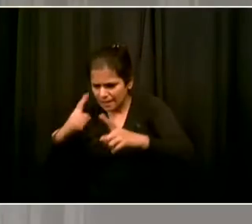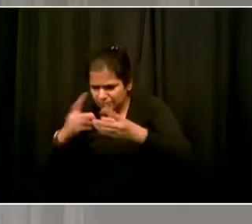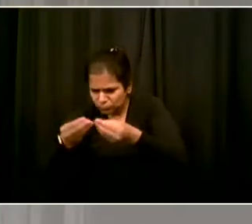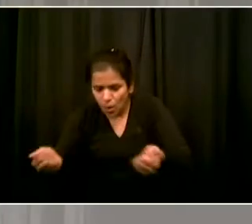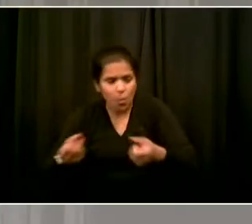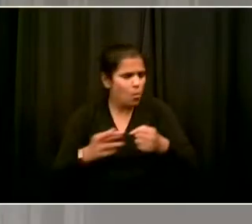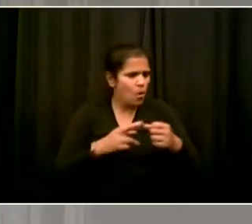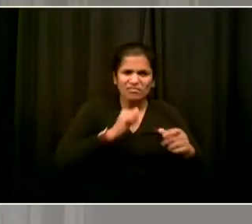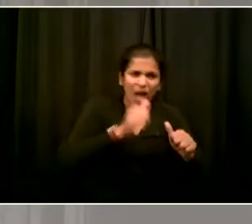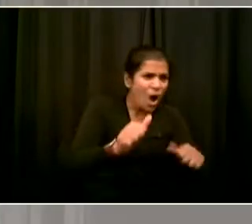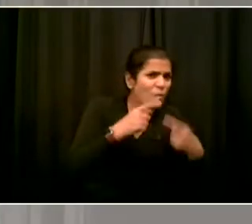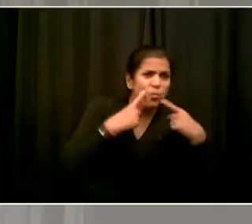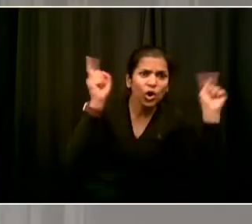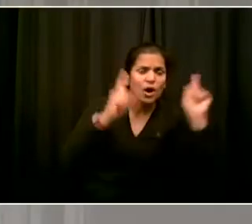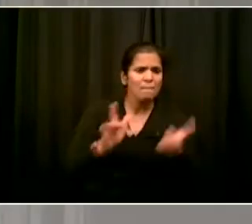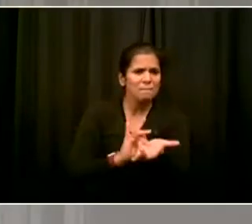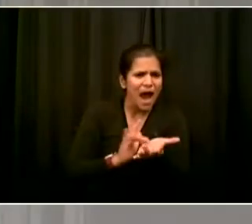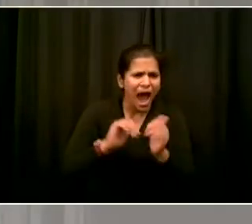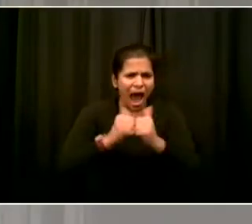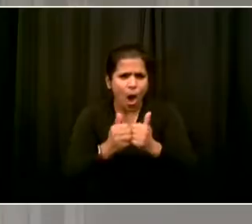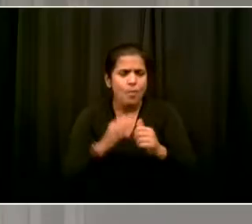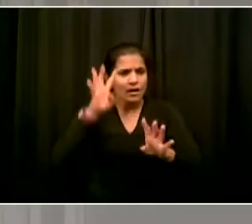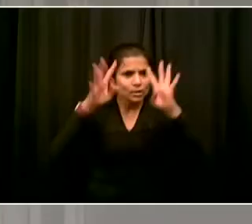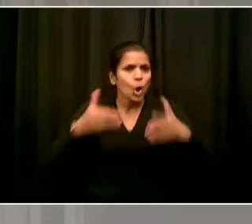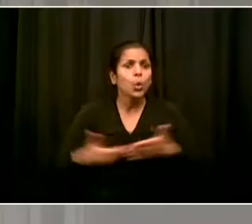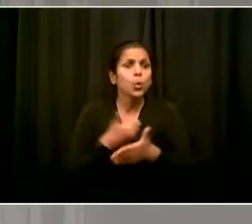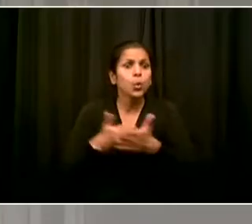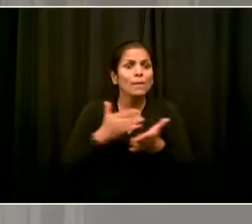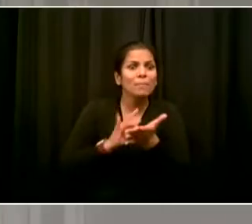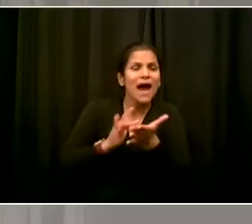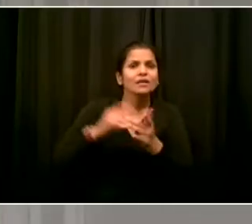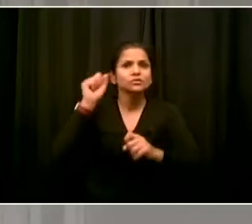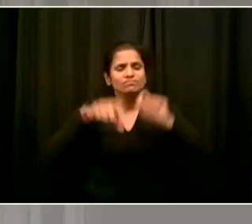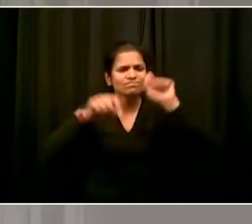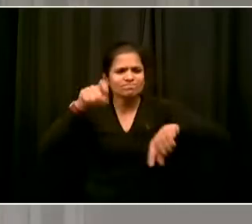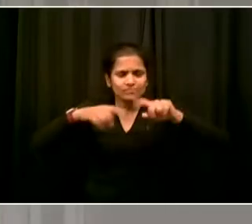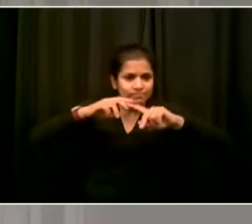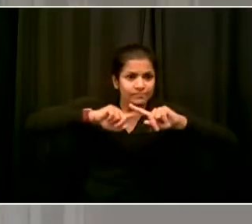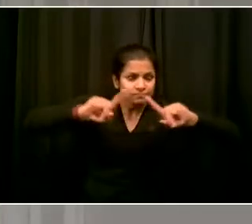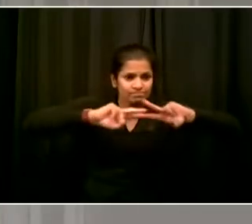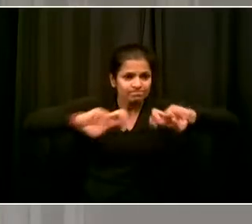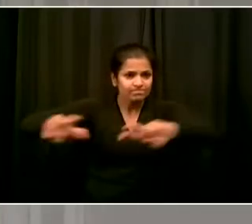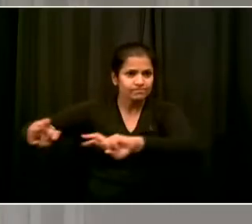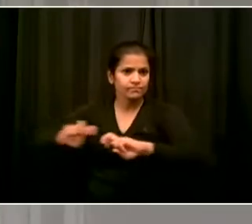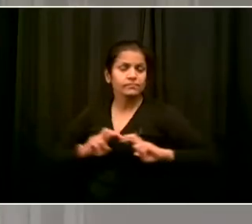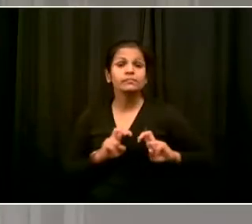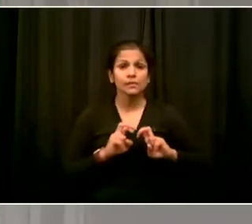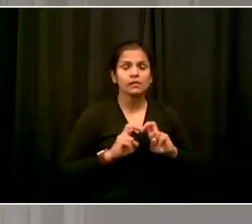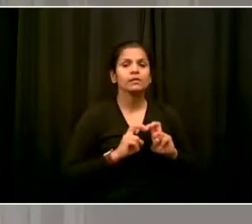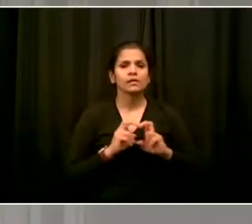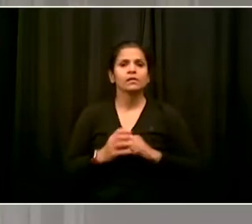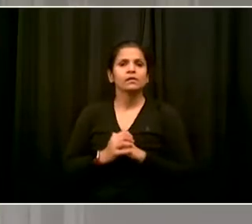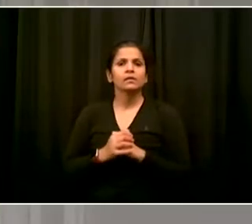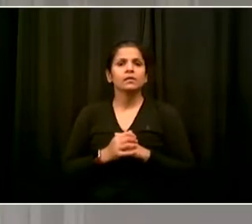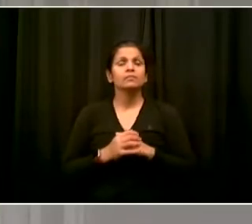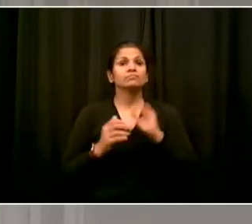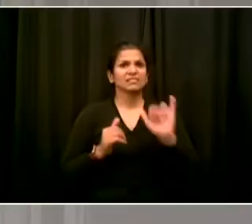MANAGEMENT. AND THIS WILL POSSTIION THIS CIY AS A LEADER ININ PANDEMIC RESPOE AND STRENGTHEN OUR INFRASTRUCTURE FOR FUTURE